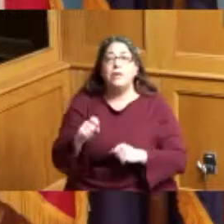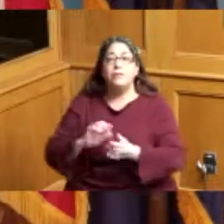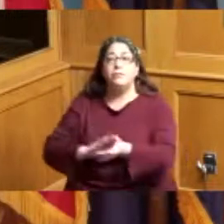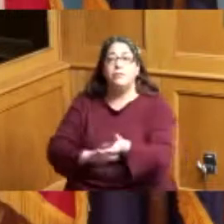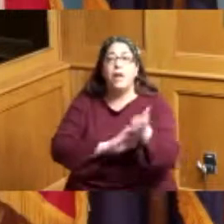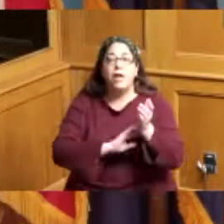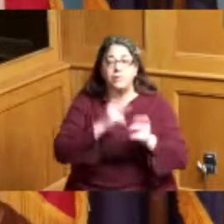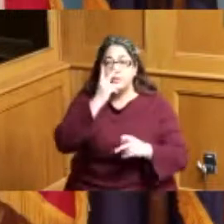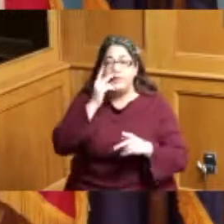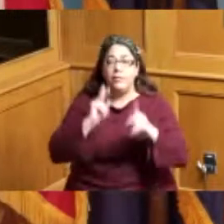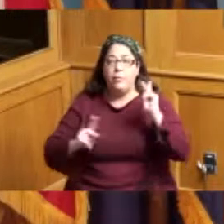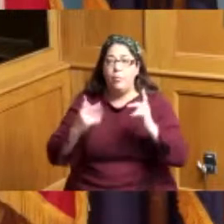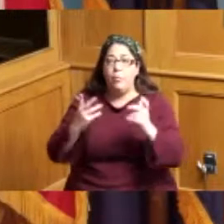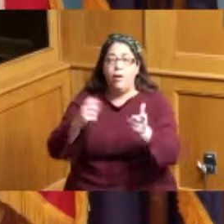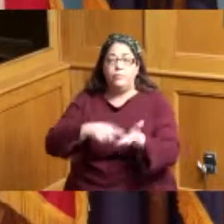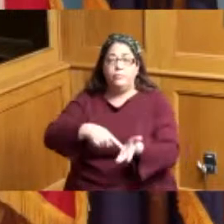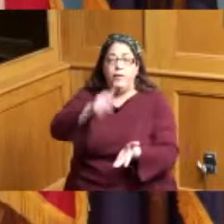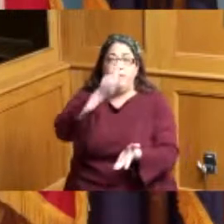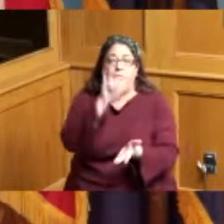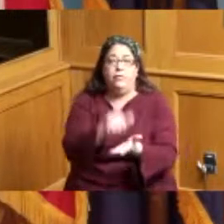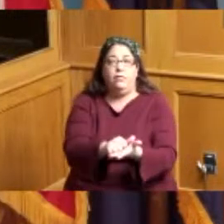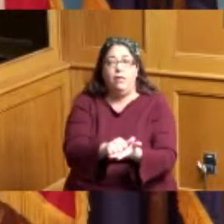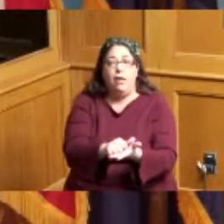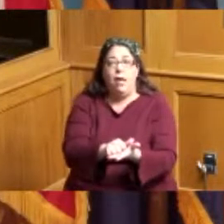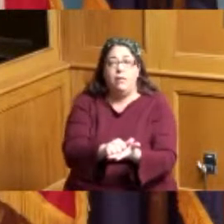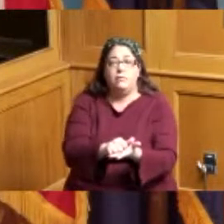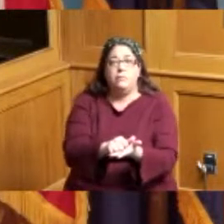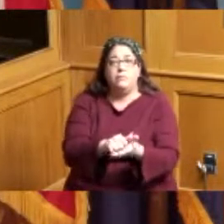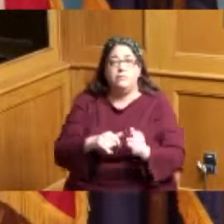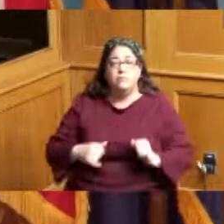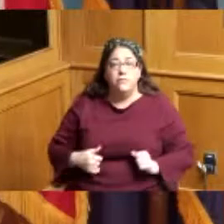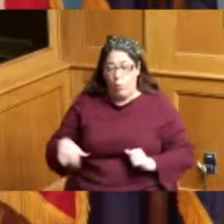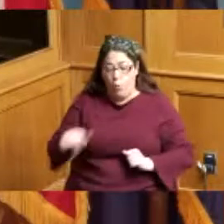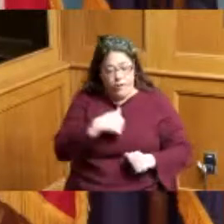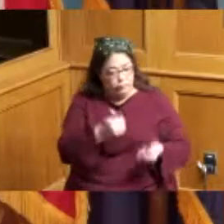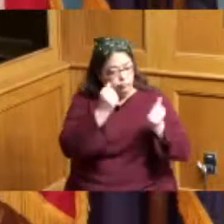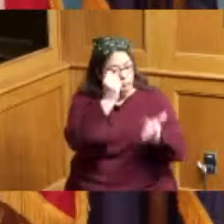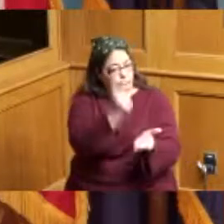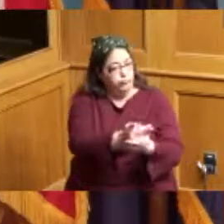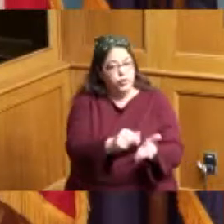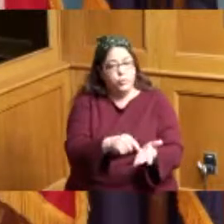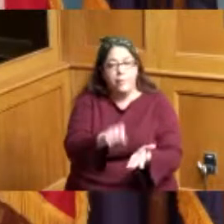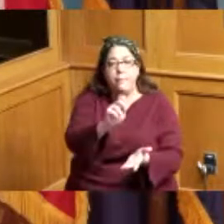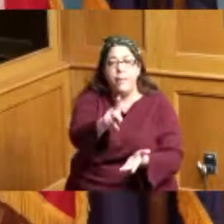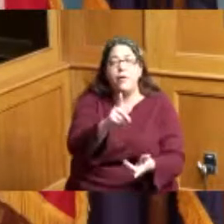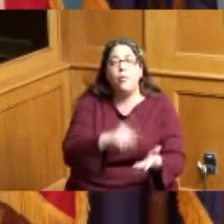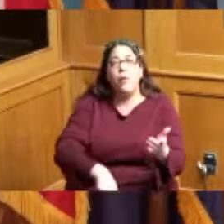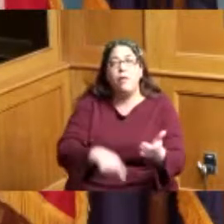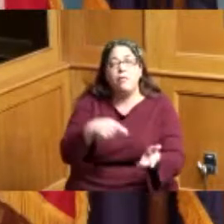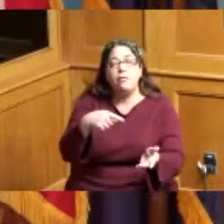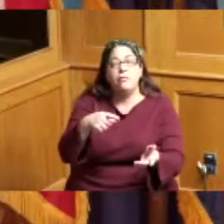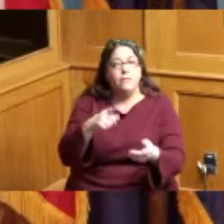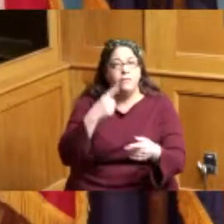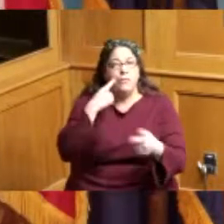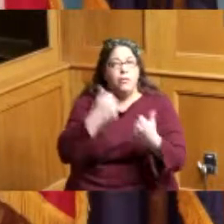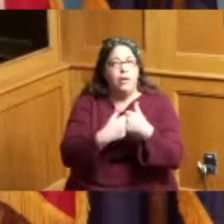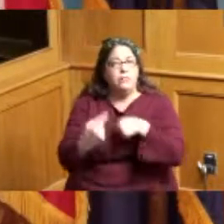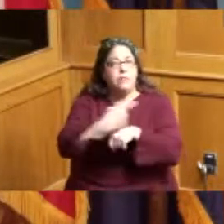people want to pay for these reimbursement of game day operations my point to all that is to say that